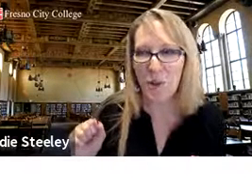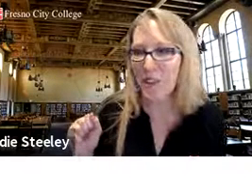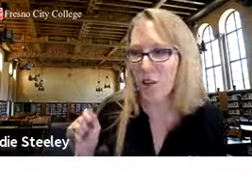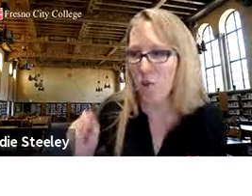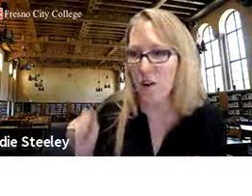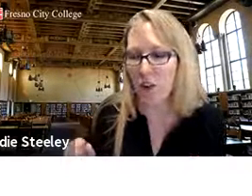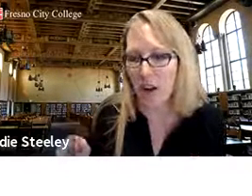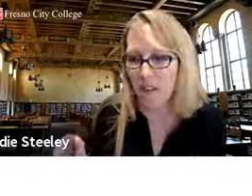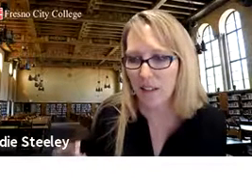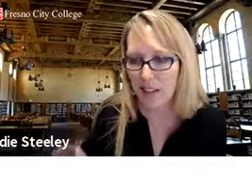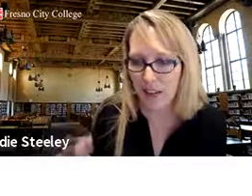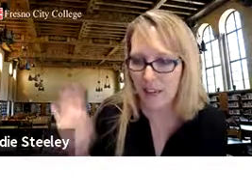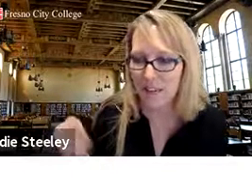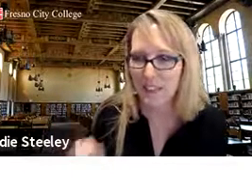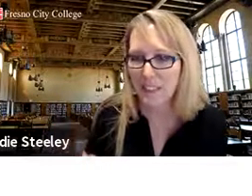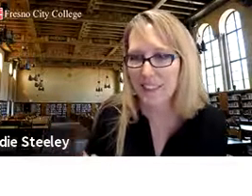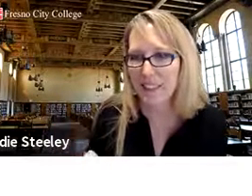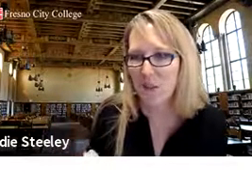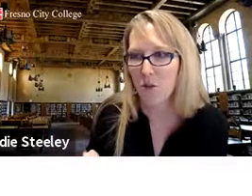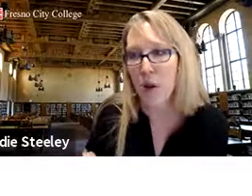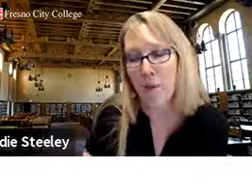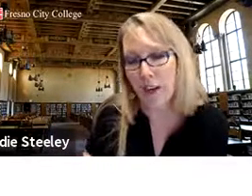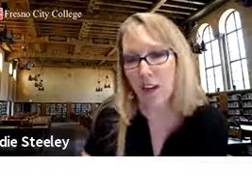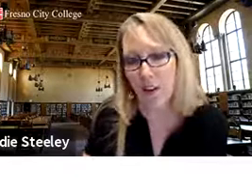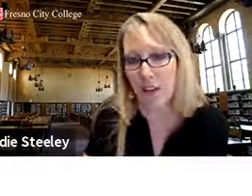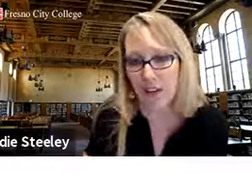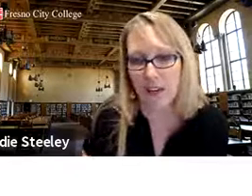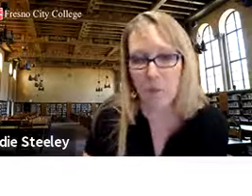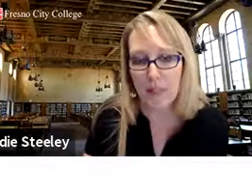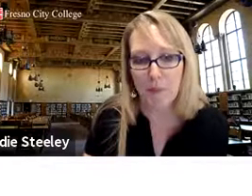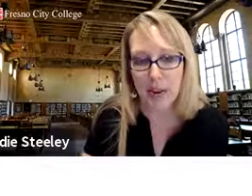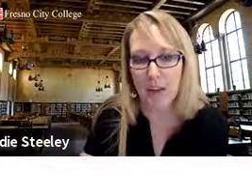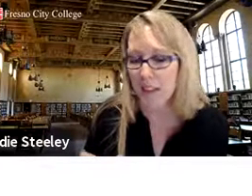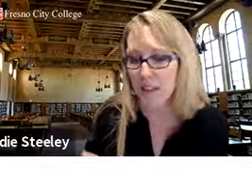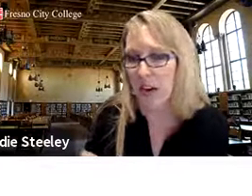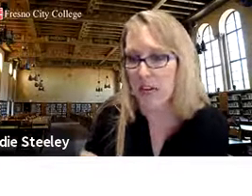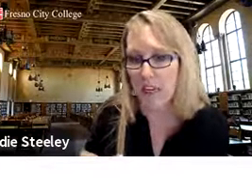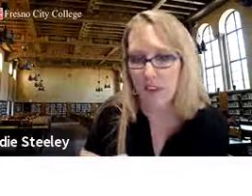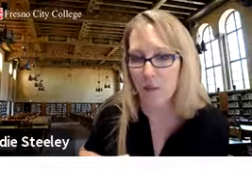worth a quarter of your grade, okay. We're probably going to go to the internet and copy something down because I didn't give them a